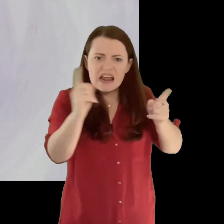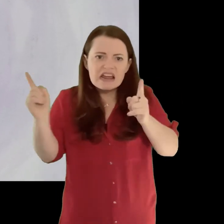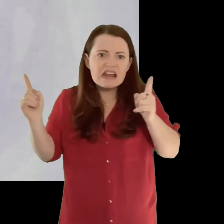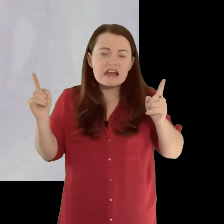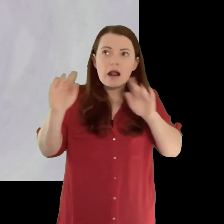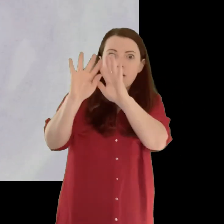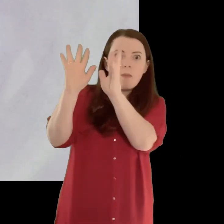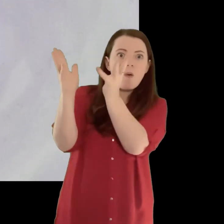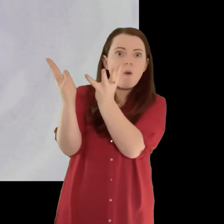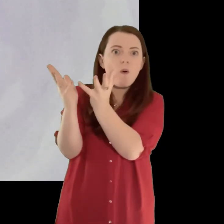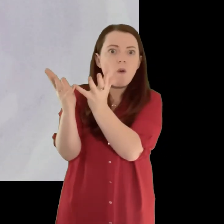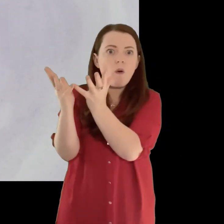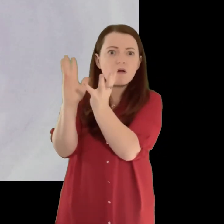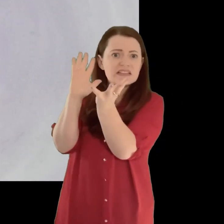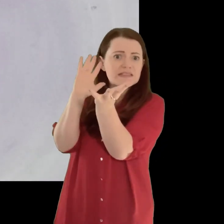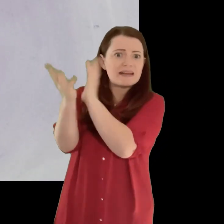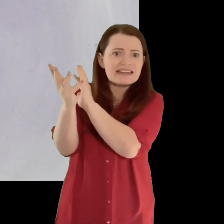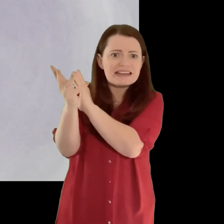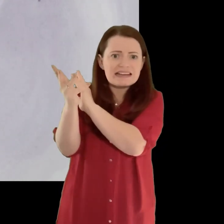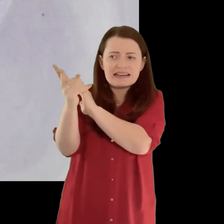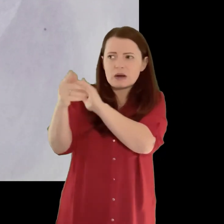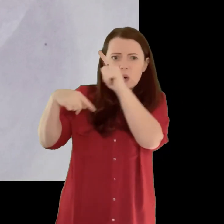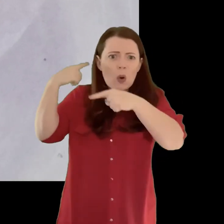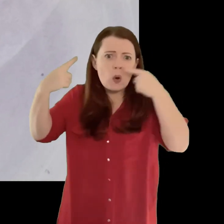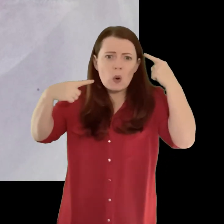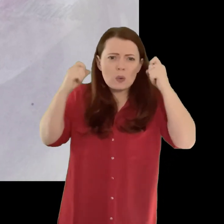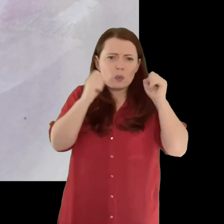The ball began spinning Making strange sort of noises